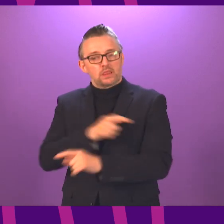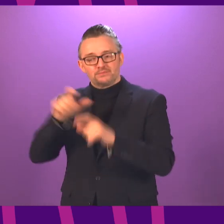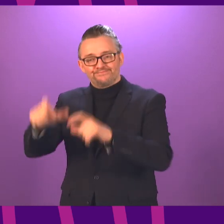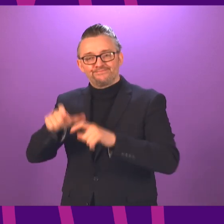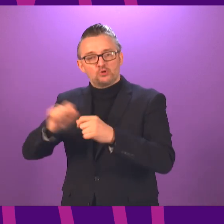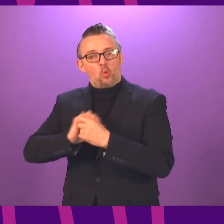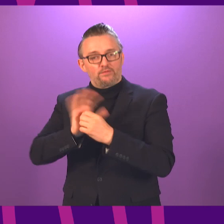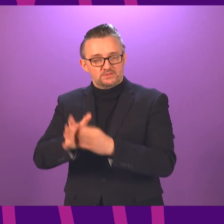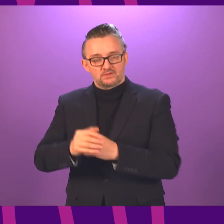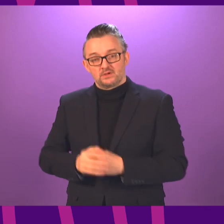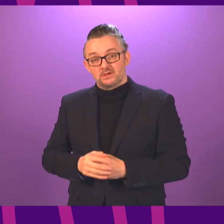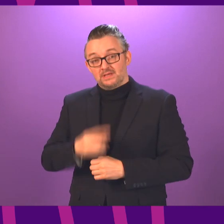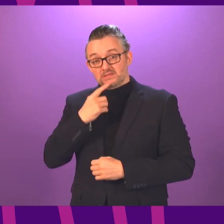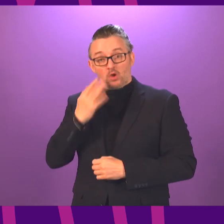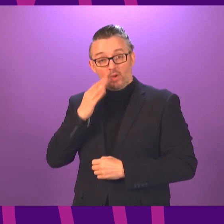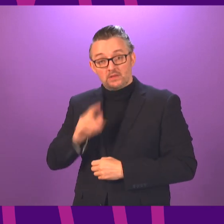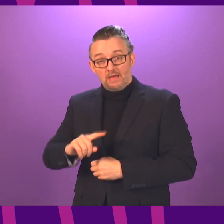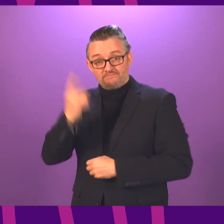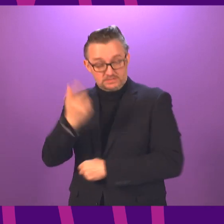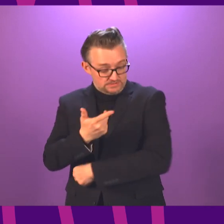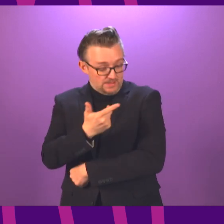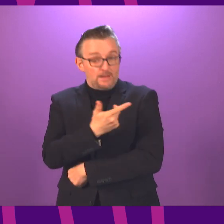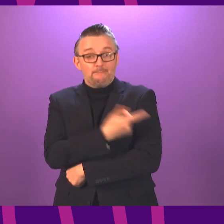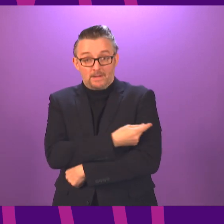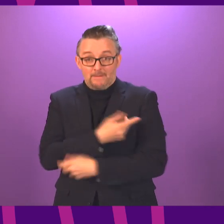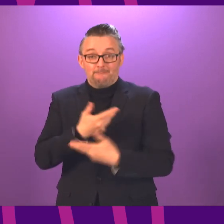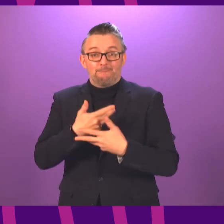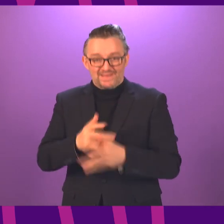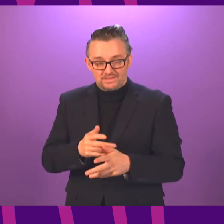that, by the fourth week after a first dose has been administered, the Pfizer-BioNTech